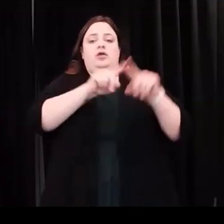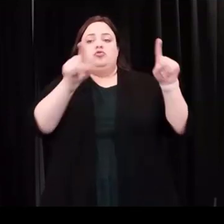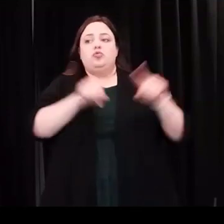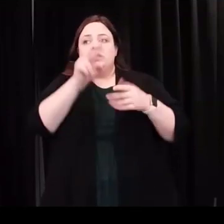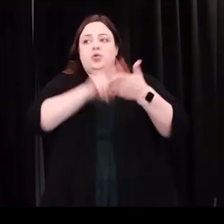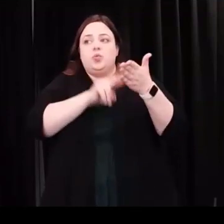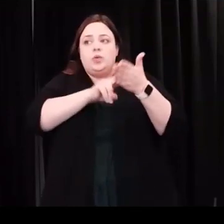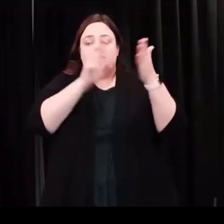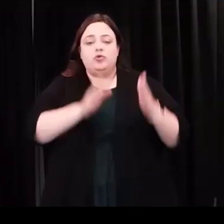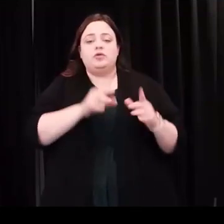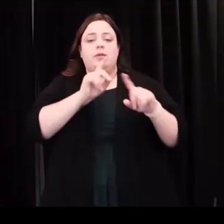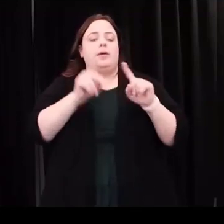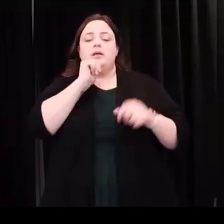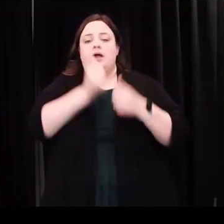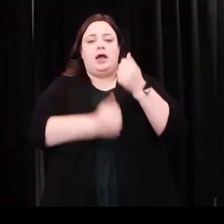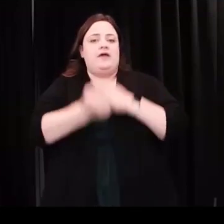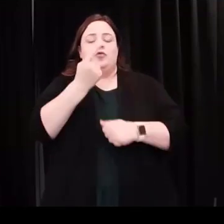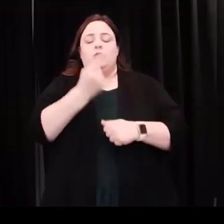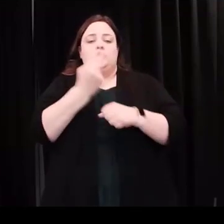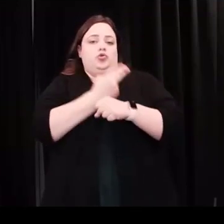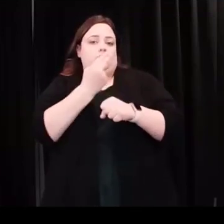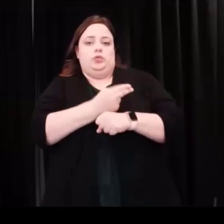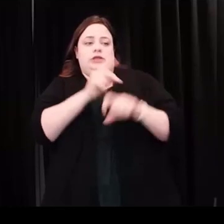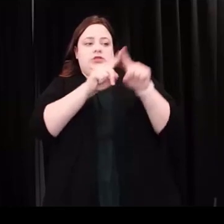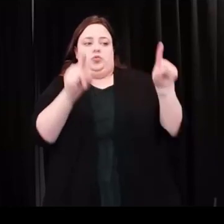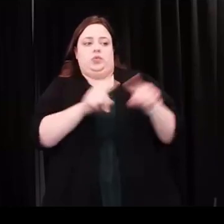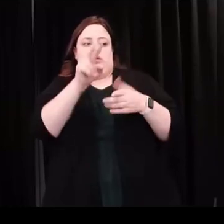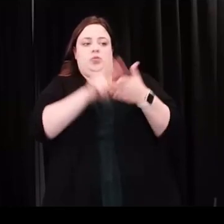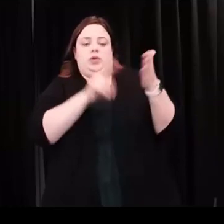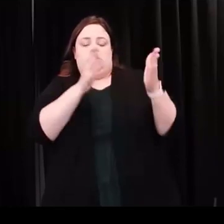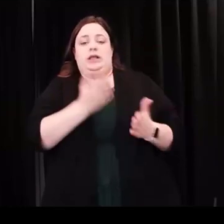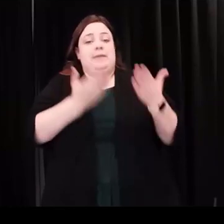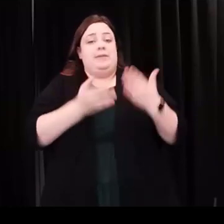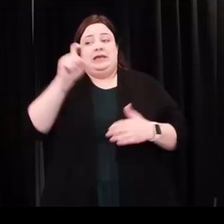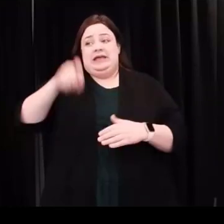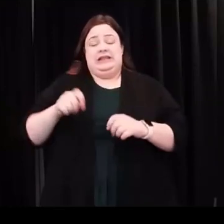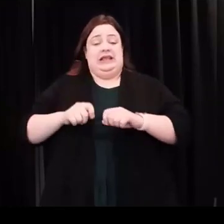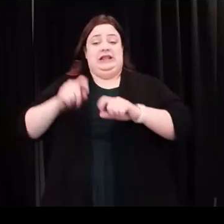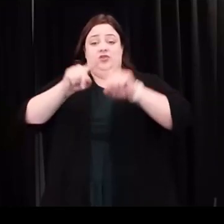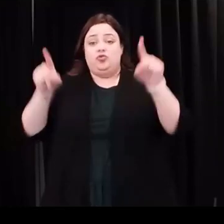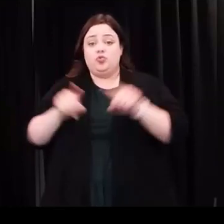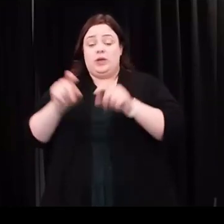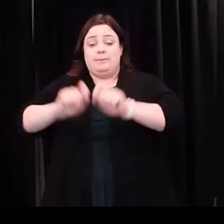but not everybody uses screen readers. He might just need screen magnification,